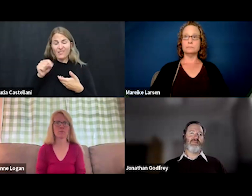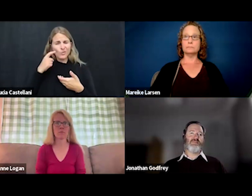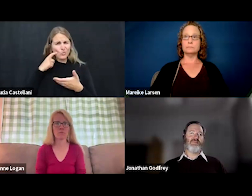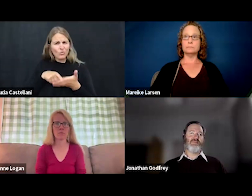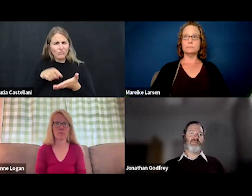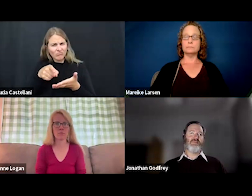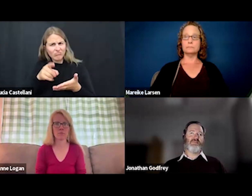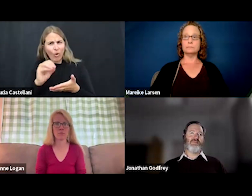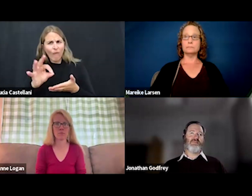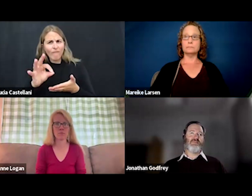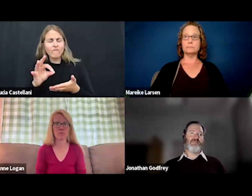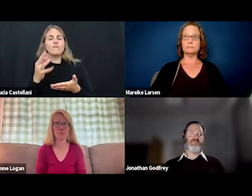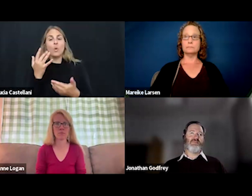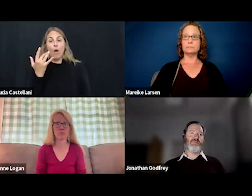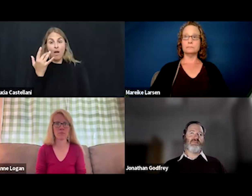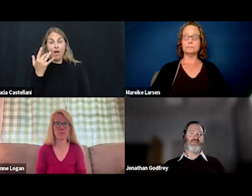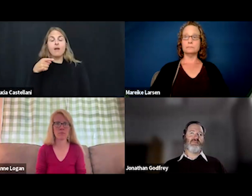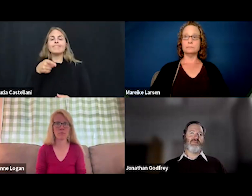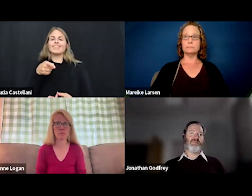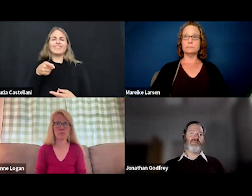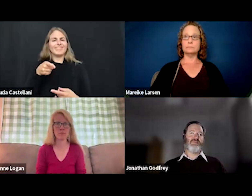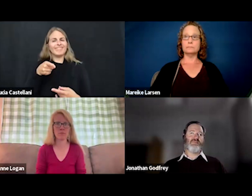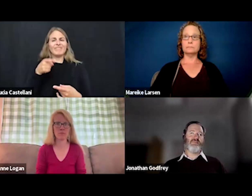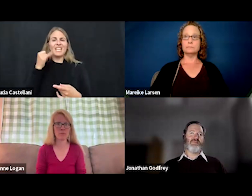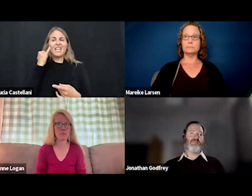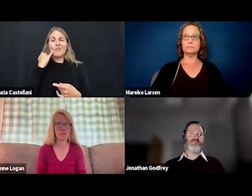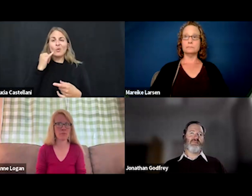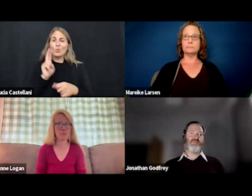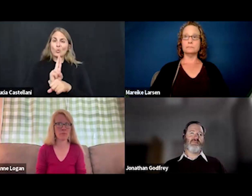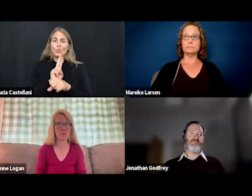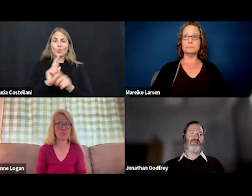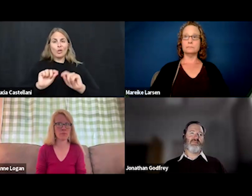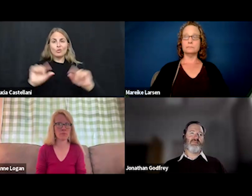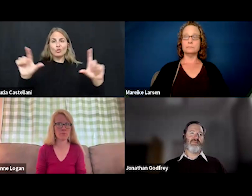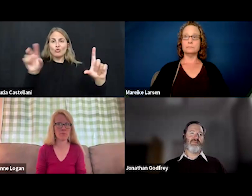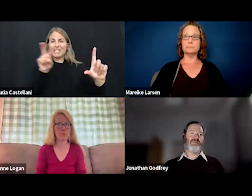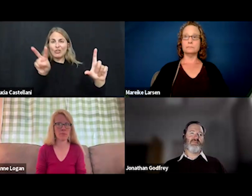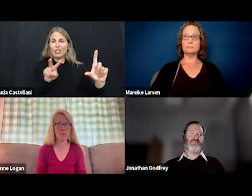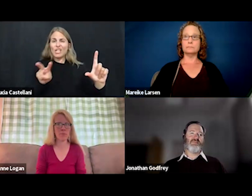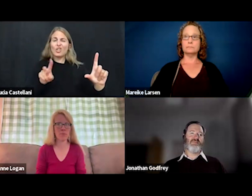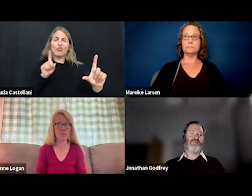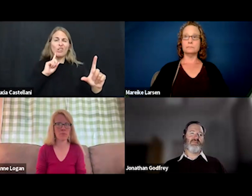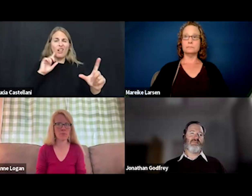And that is because it's very noisy and disruptive for screen readers.